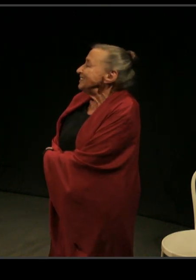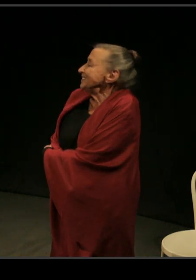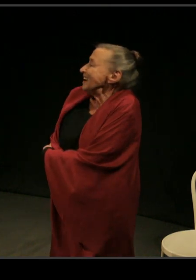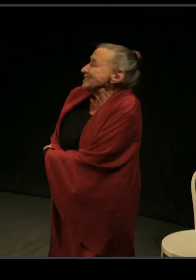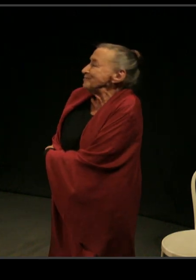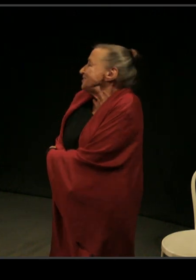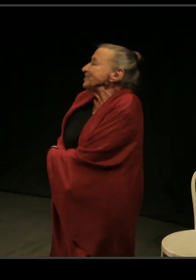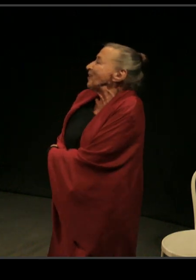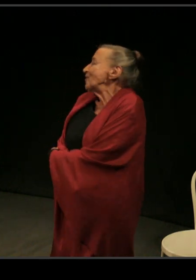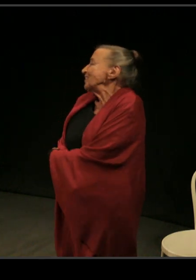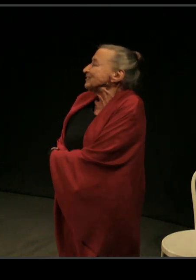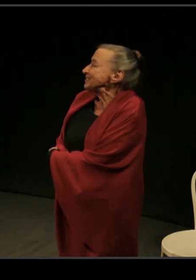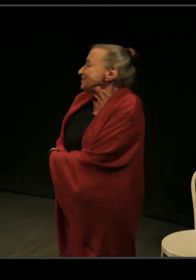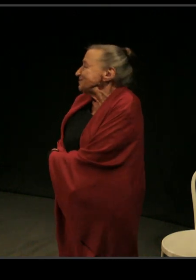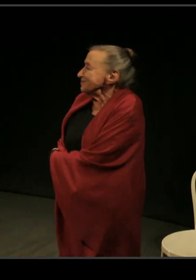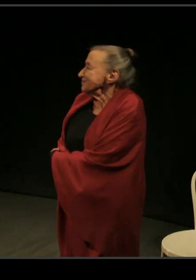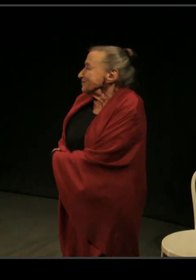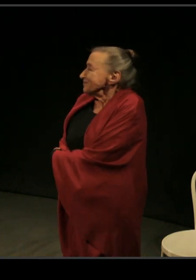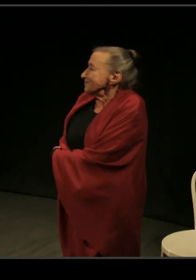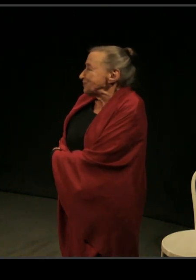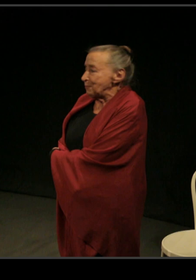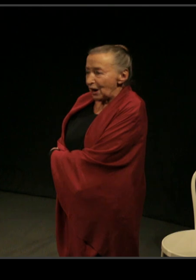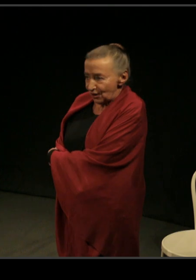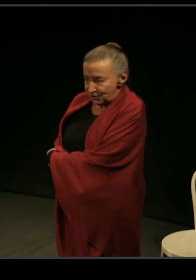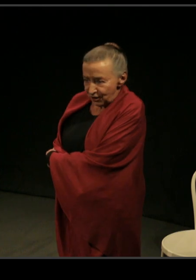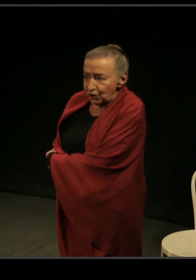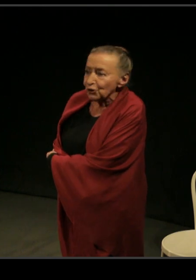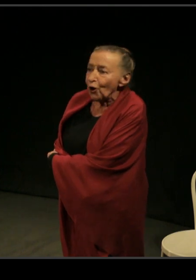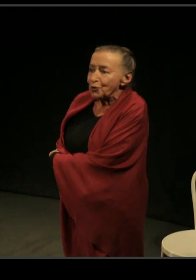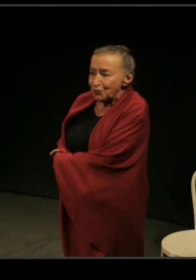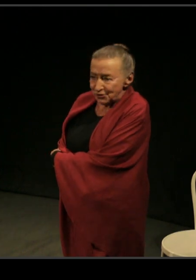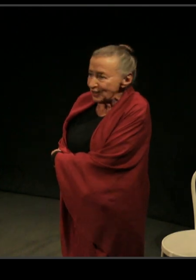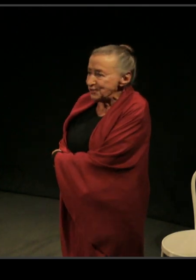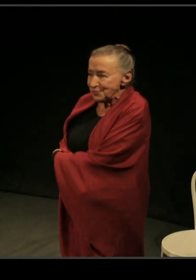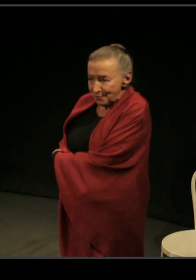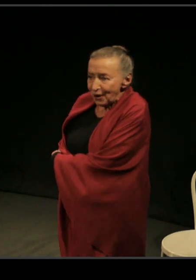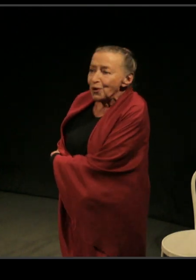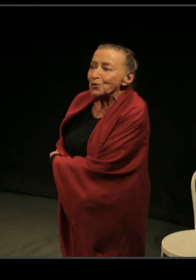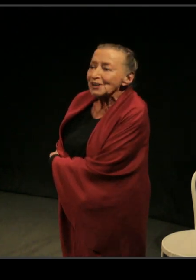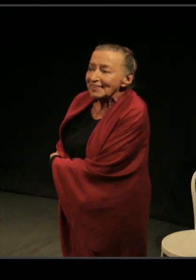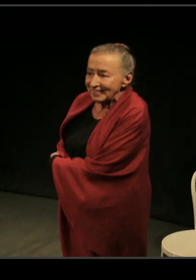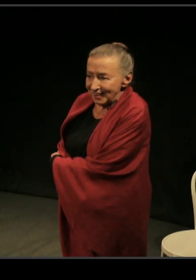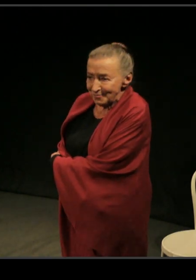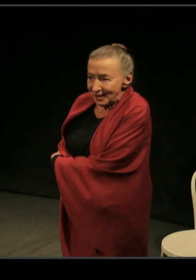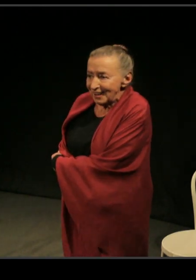and express my gratitude. I'm sorry that I trailed you secretly